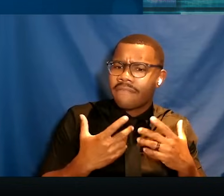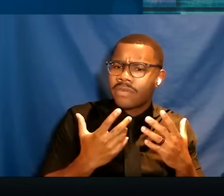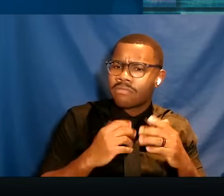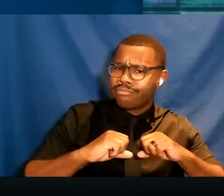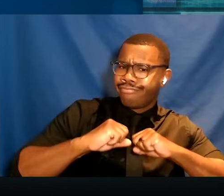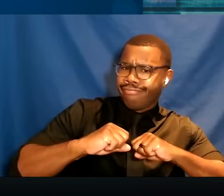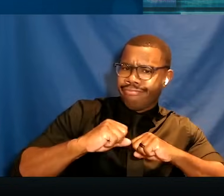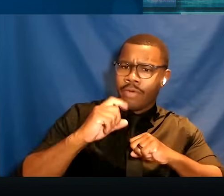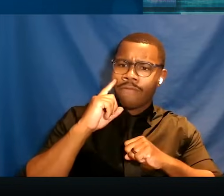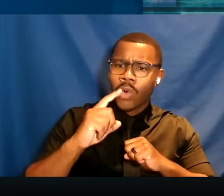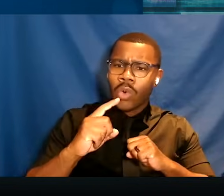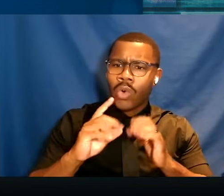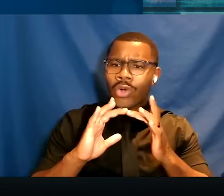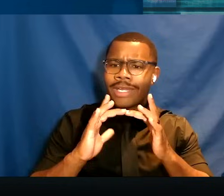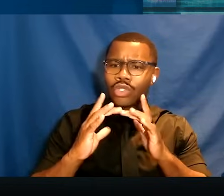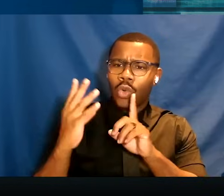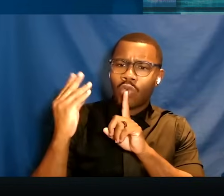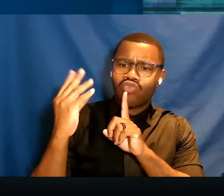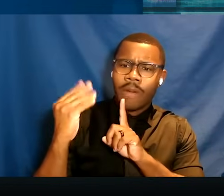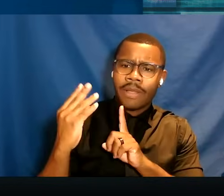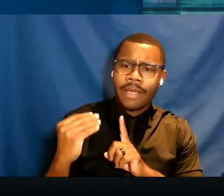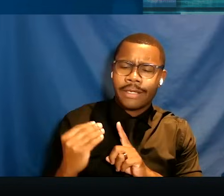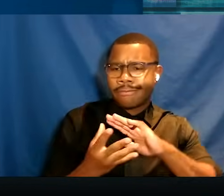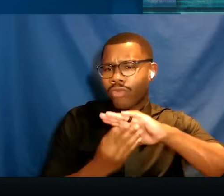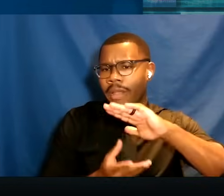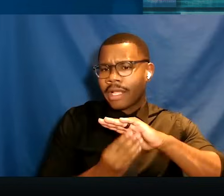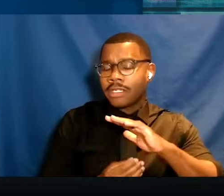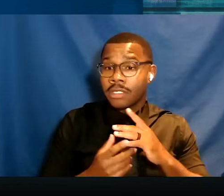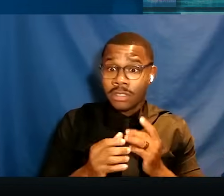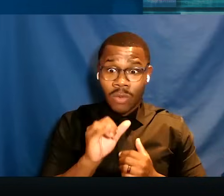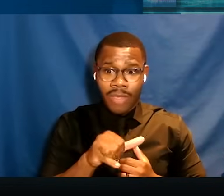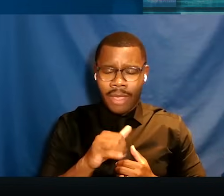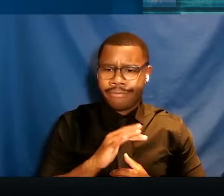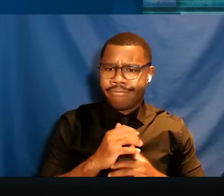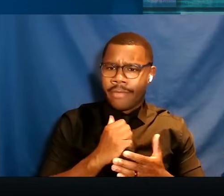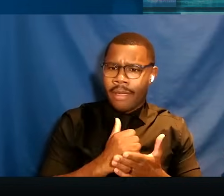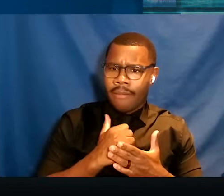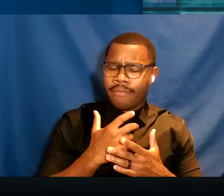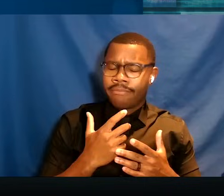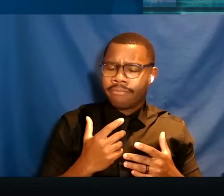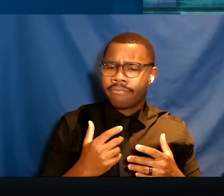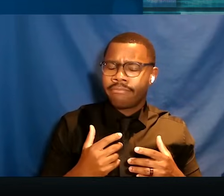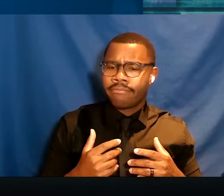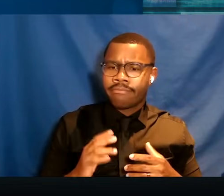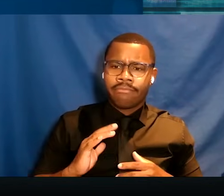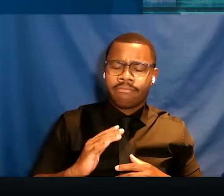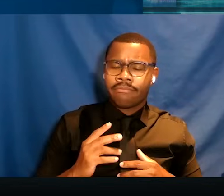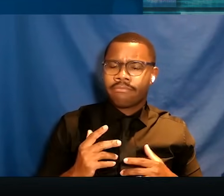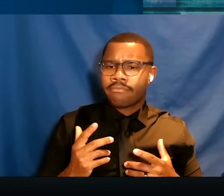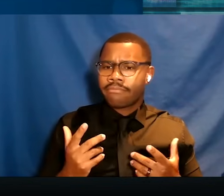So I think that's a really important protection that helps us transition over the next couple of years and look at what kind of developments are happening